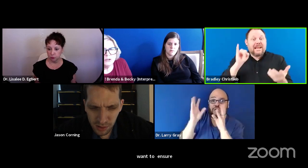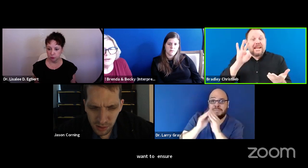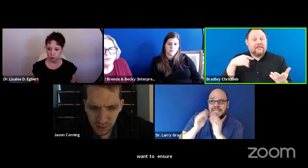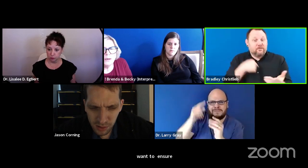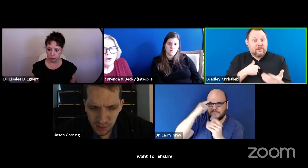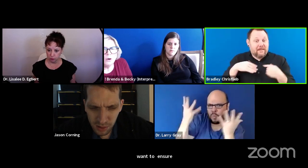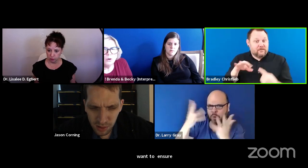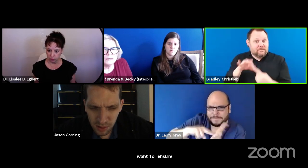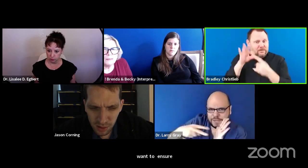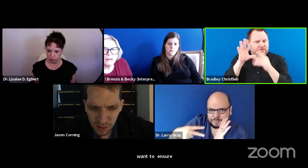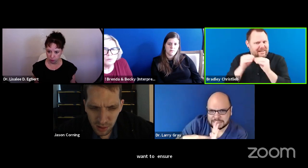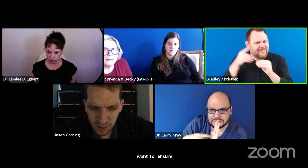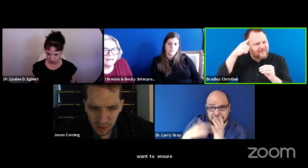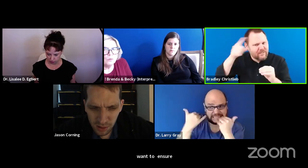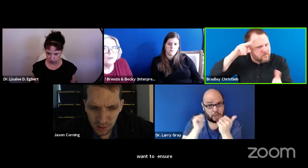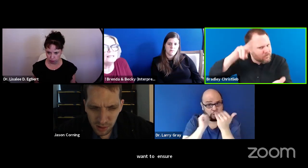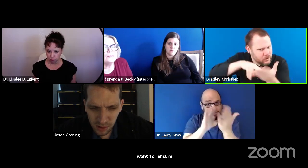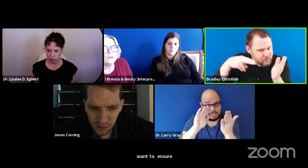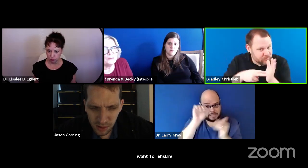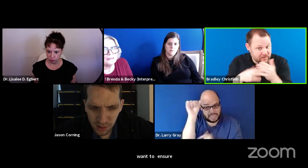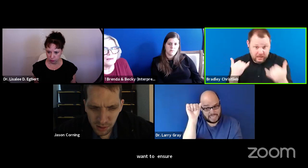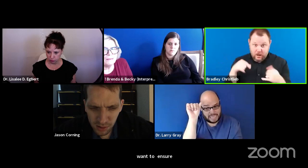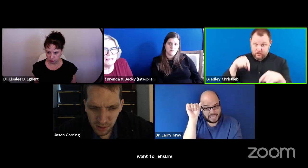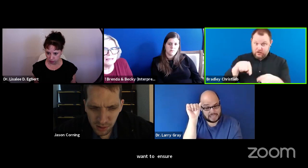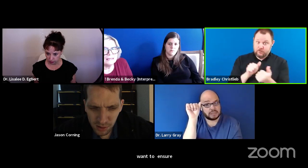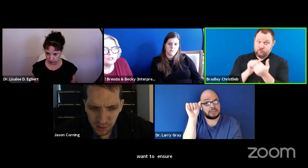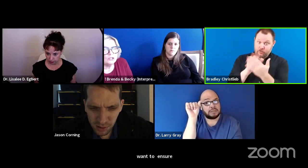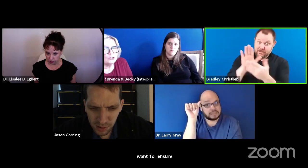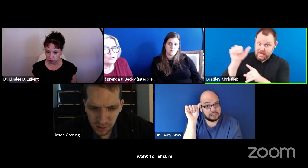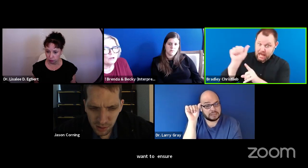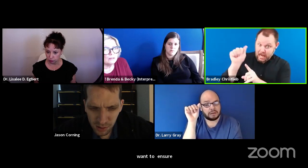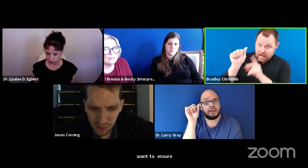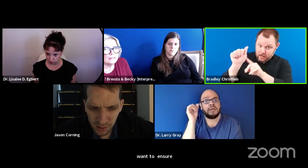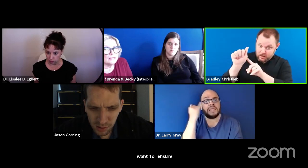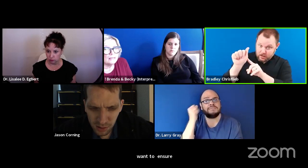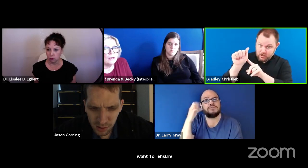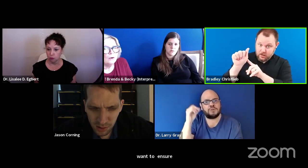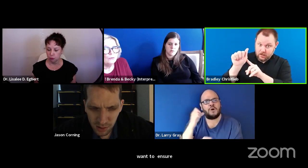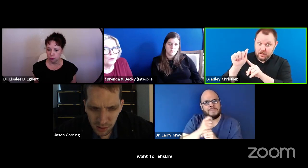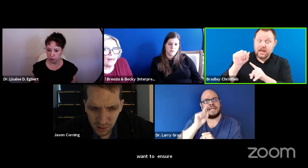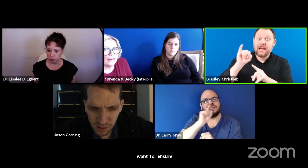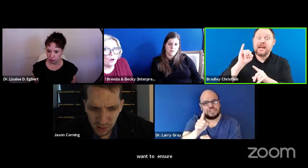So if we hold a special meeting, what is the purpose of that meeting? Is it to discuss 4a only?